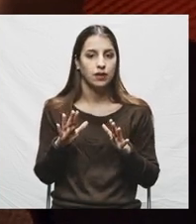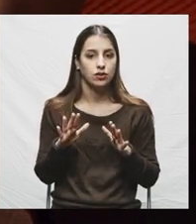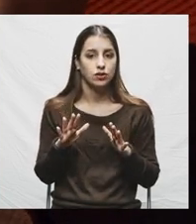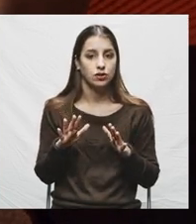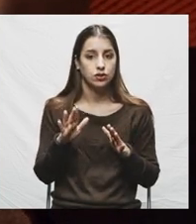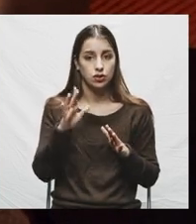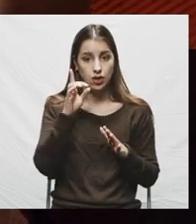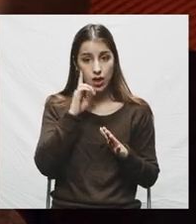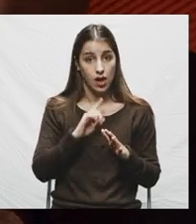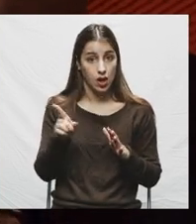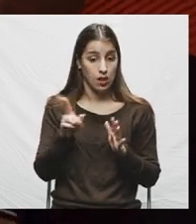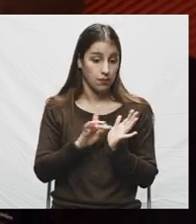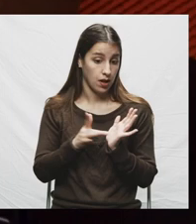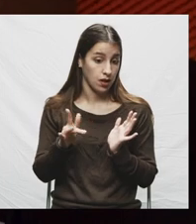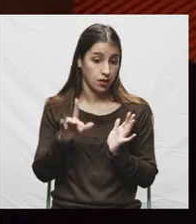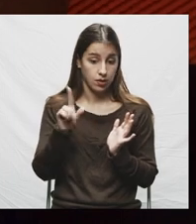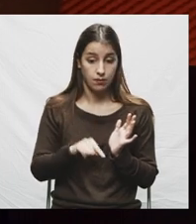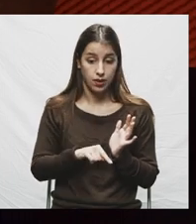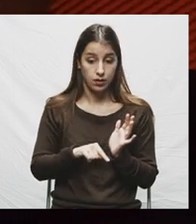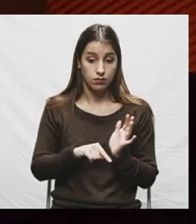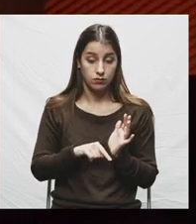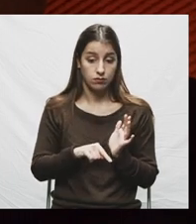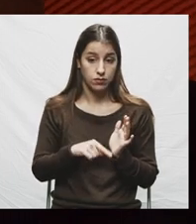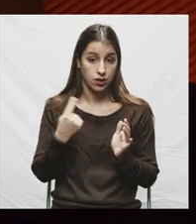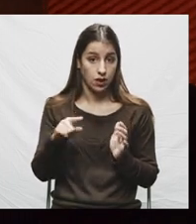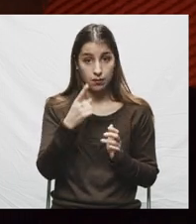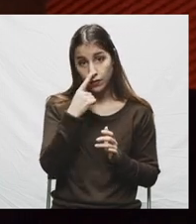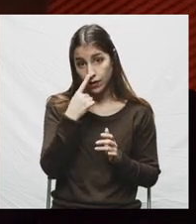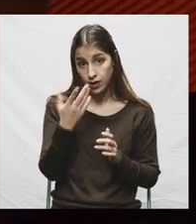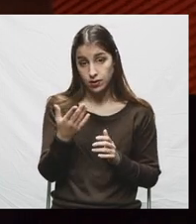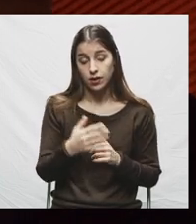But, she will have her own preference, inside these 4 pieces.